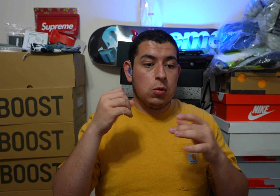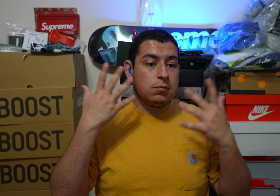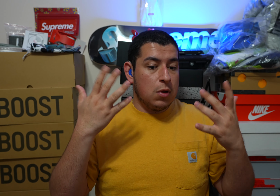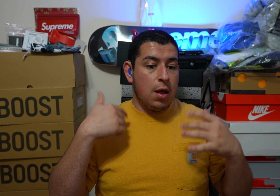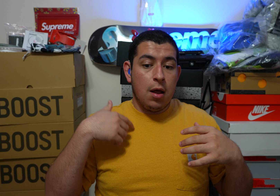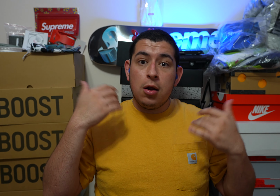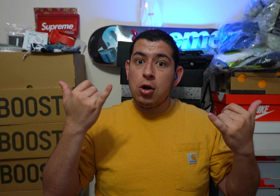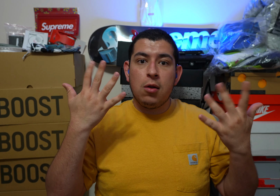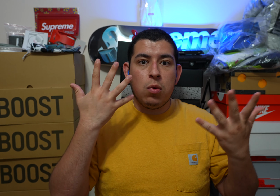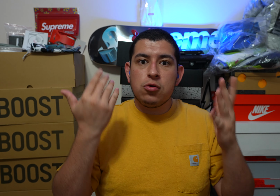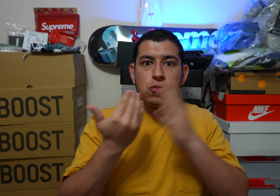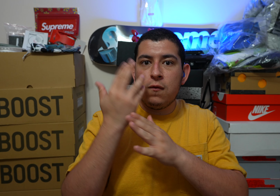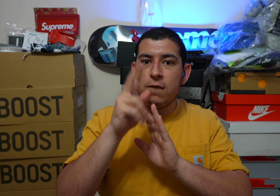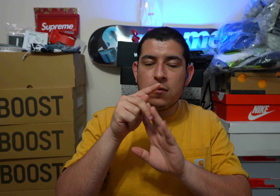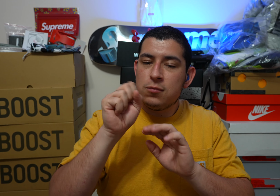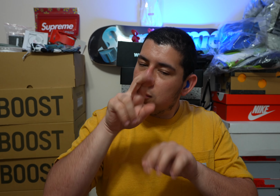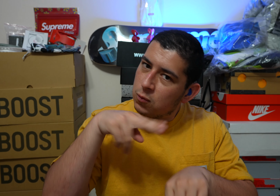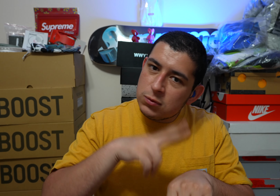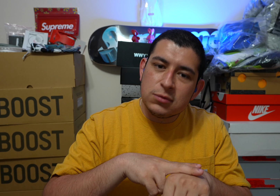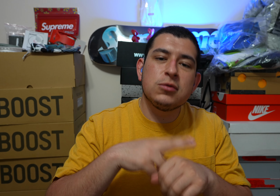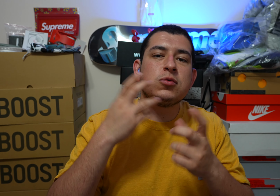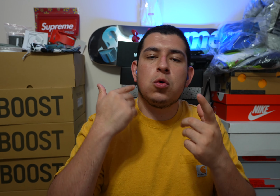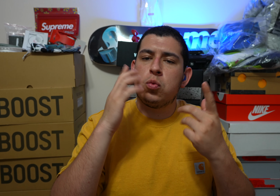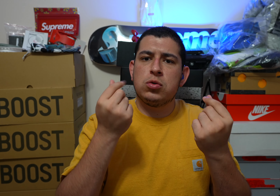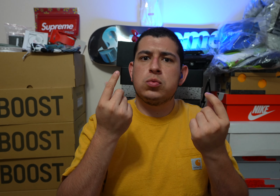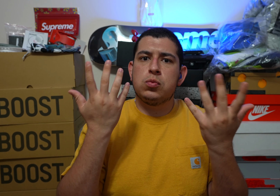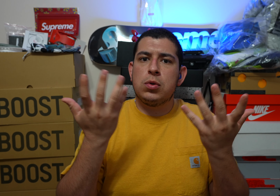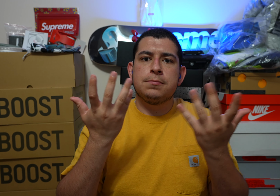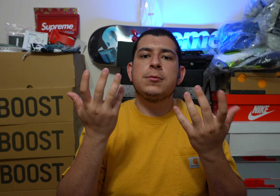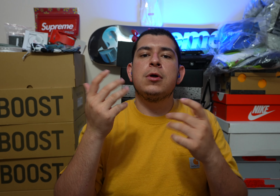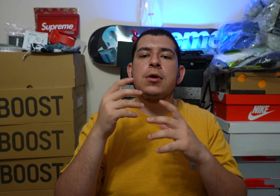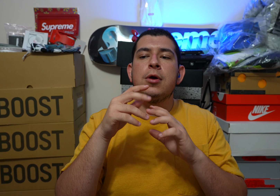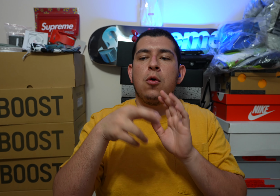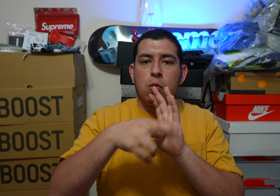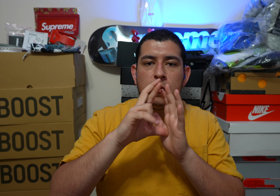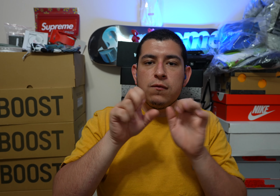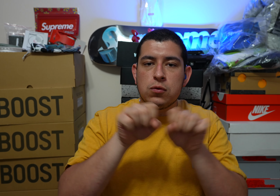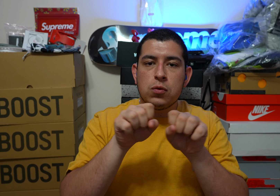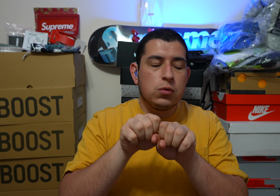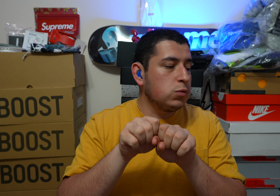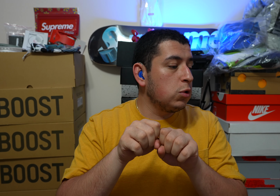Today’s is the video that I will be doing a sneaker review, of course.